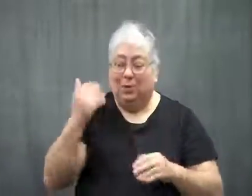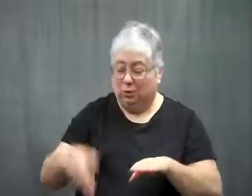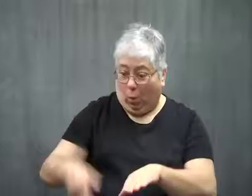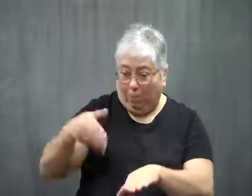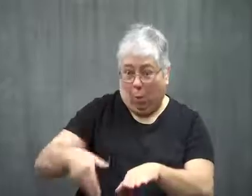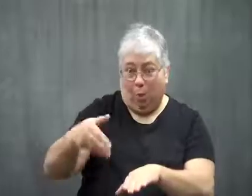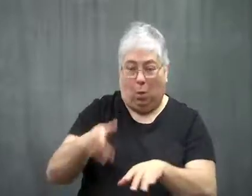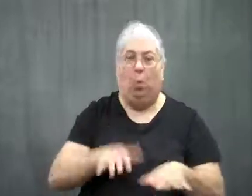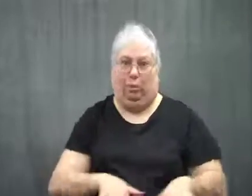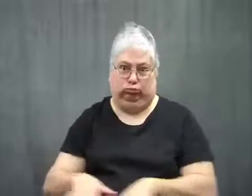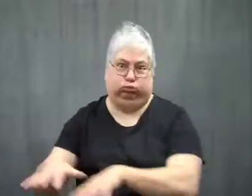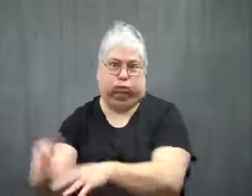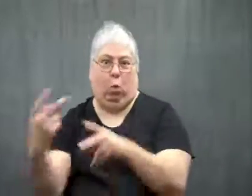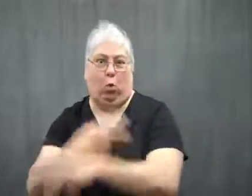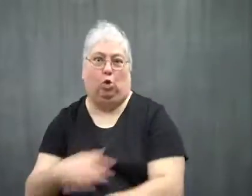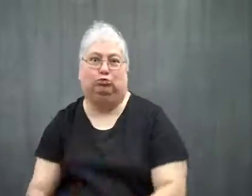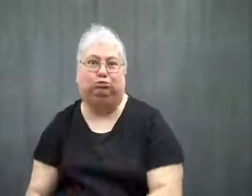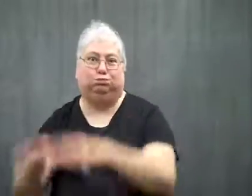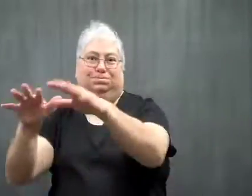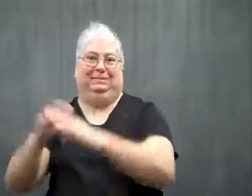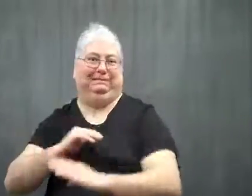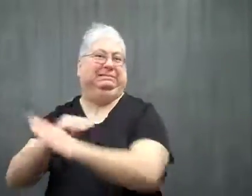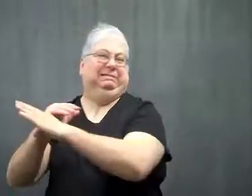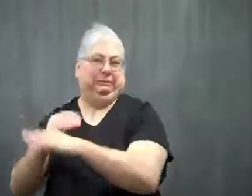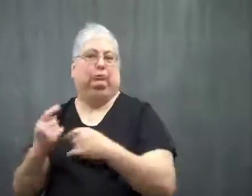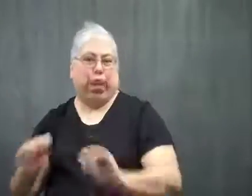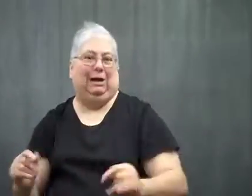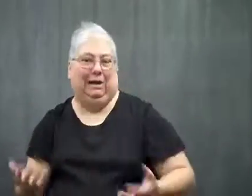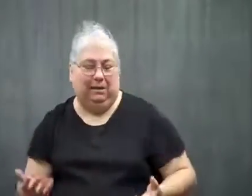as there will be additional flooding once the gates are opened.